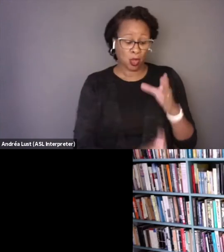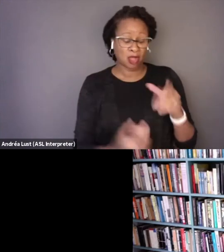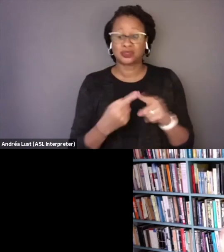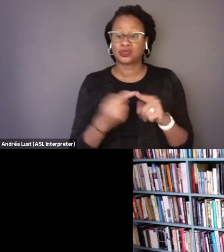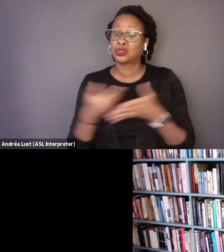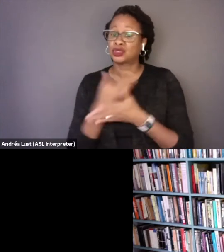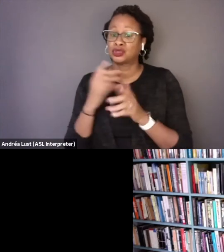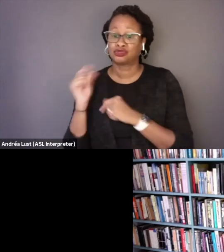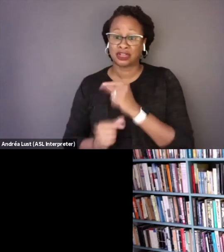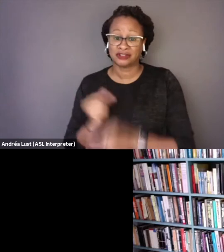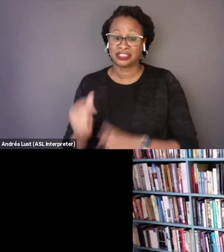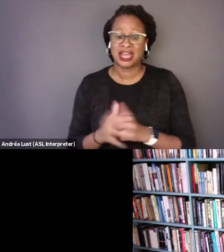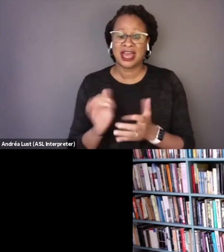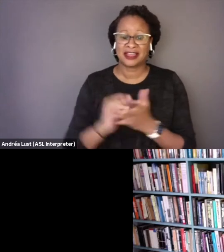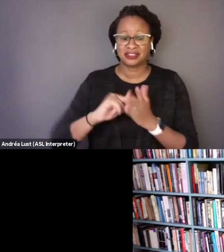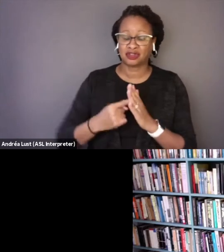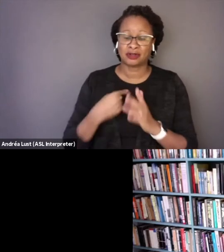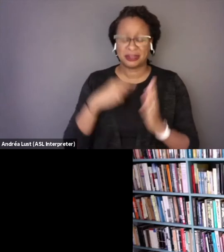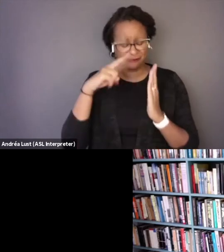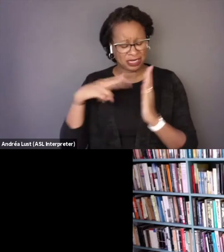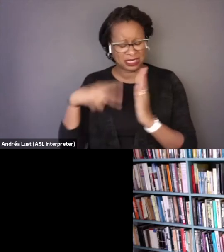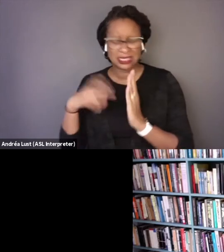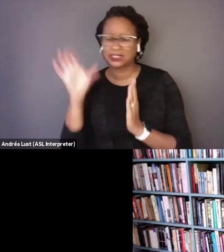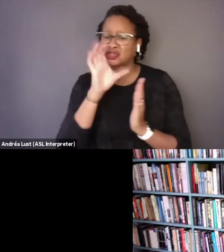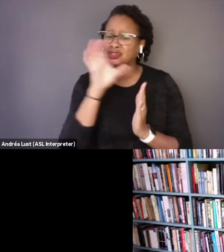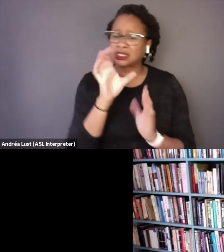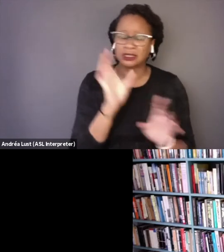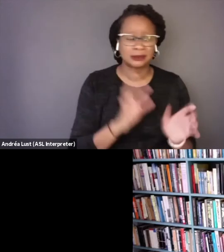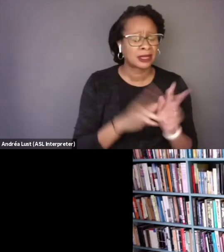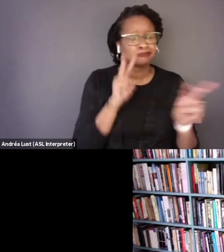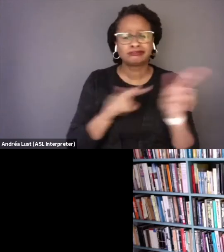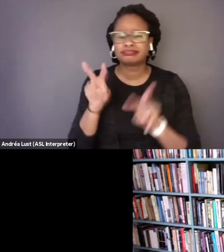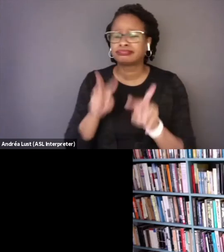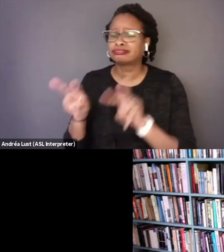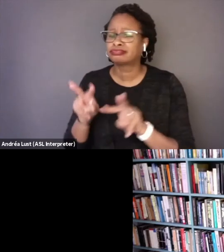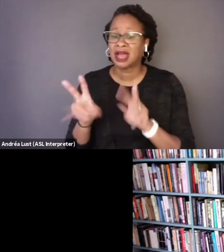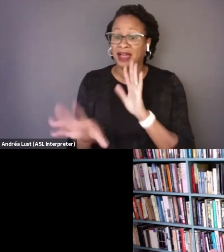And that started me reading and searching and looking to find what was the larger story there,